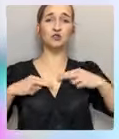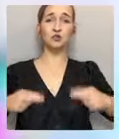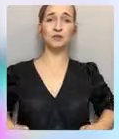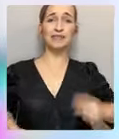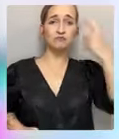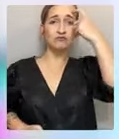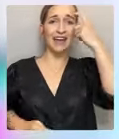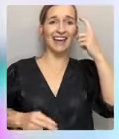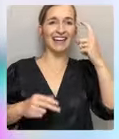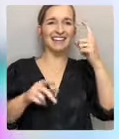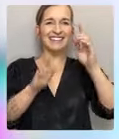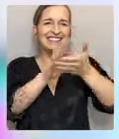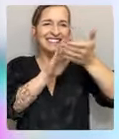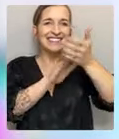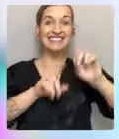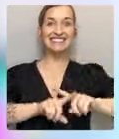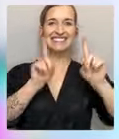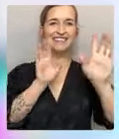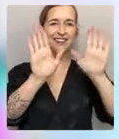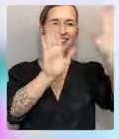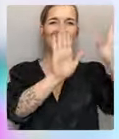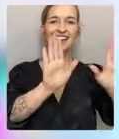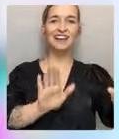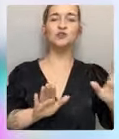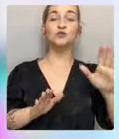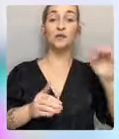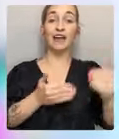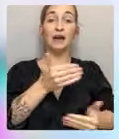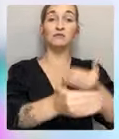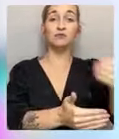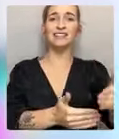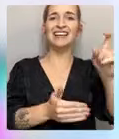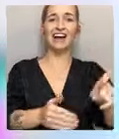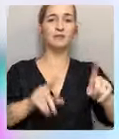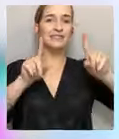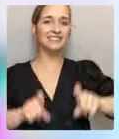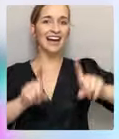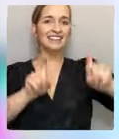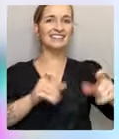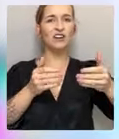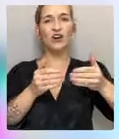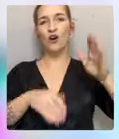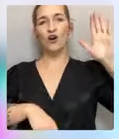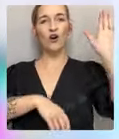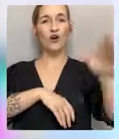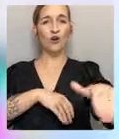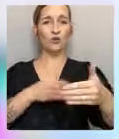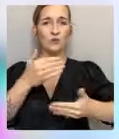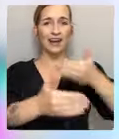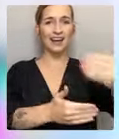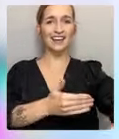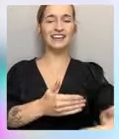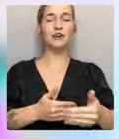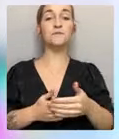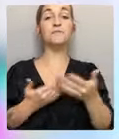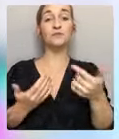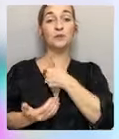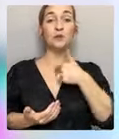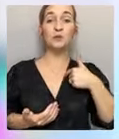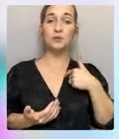every human brain works differently, you know? So in that process, we have to be testing that process all the way along,